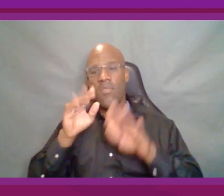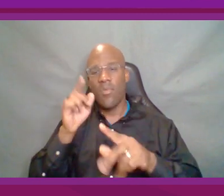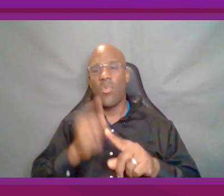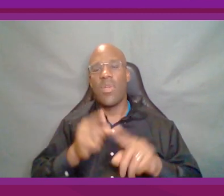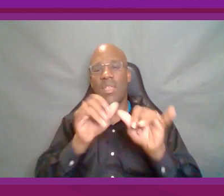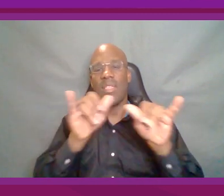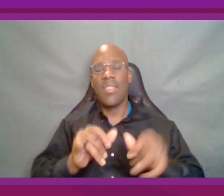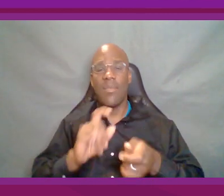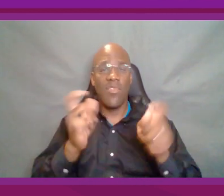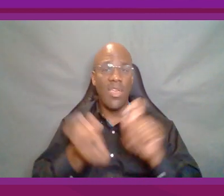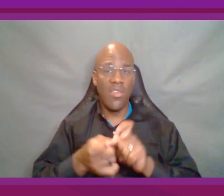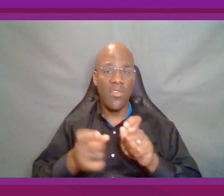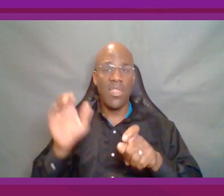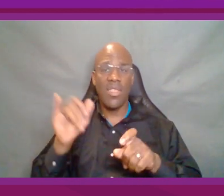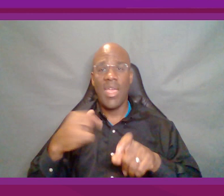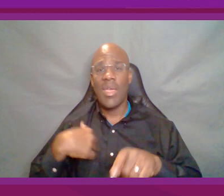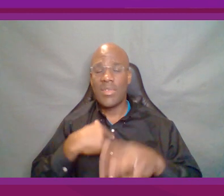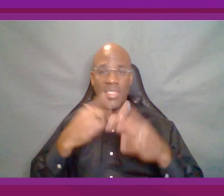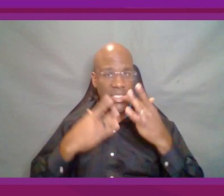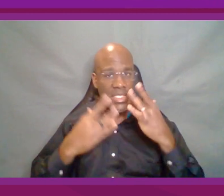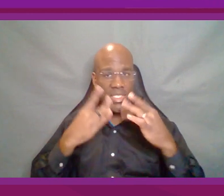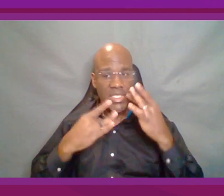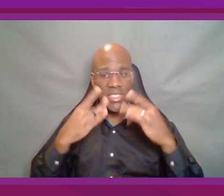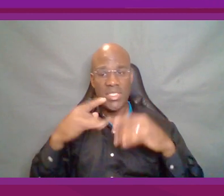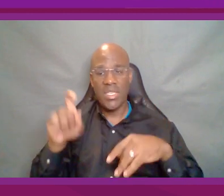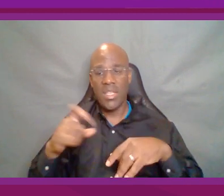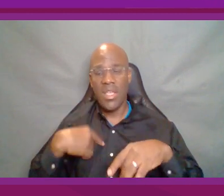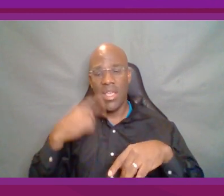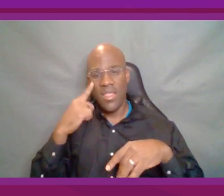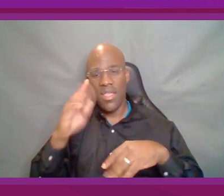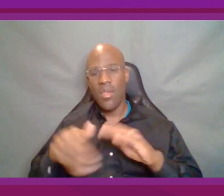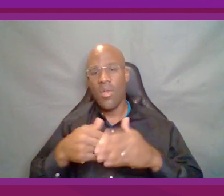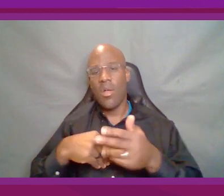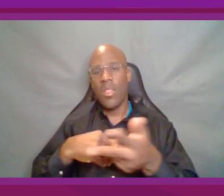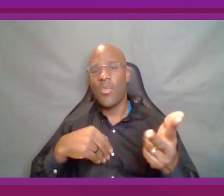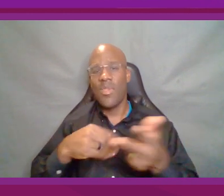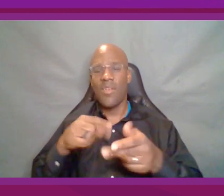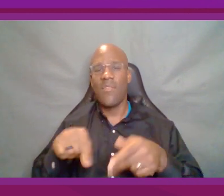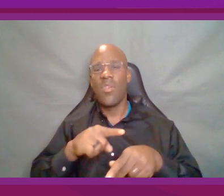systems change, that is what we so desperately need and I think that all three of you are doing